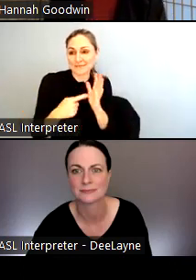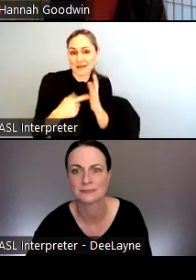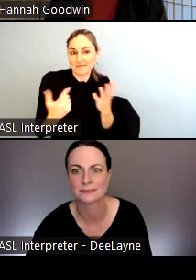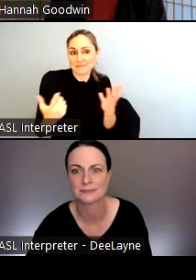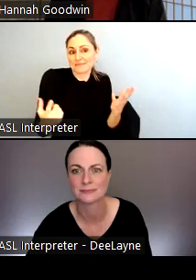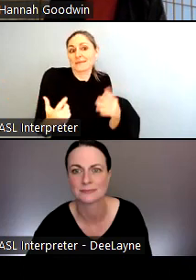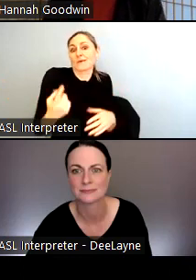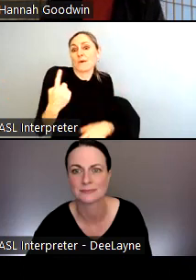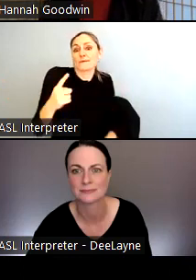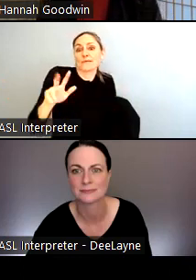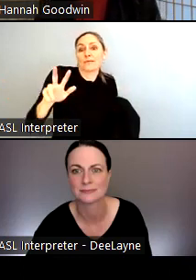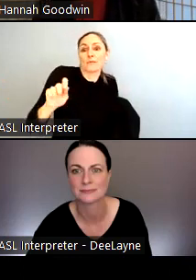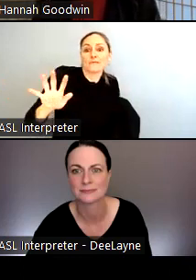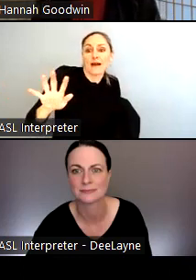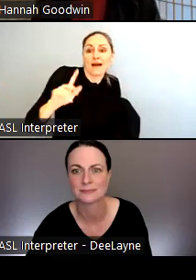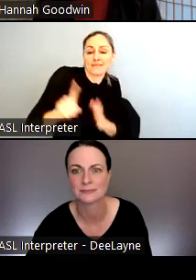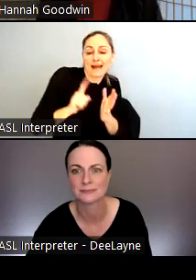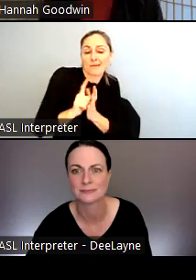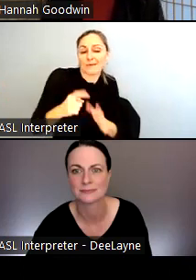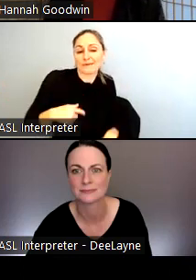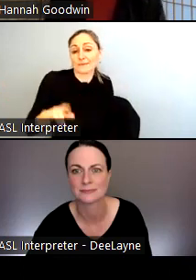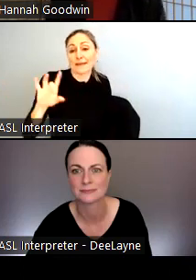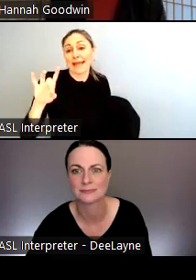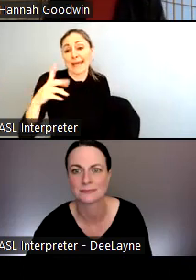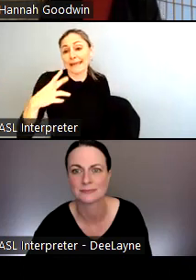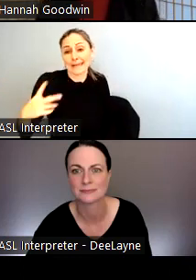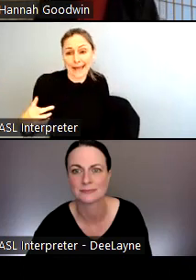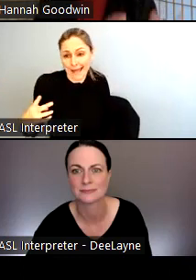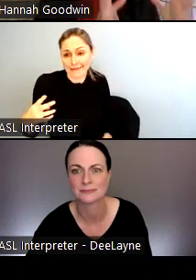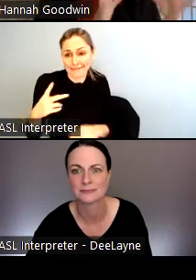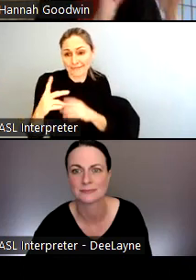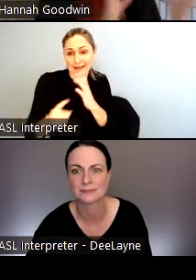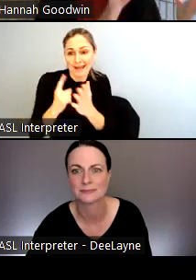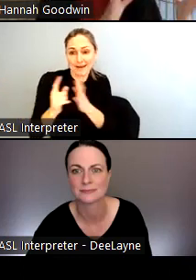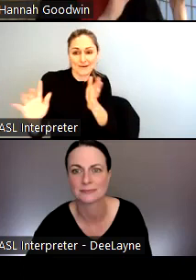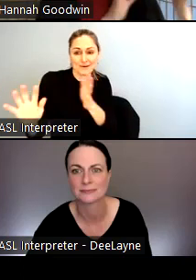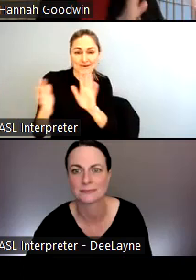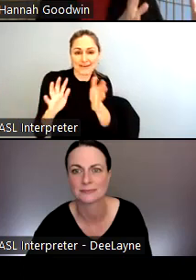or eight and a half or something. They are the first two days